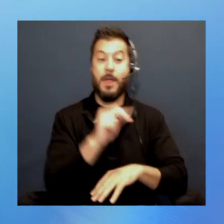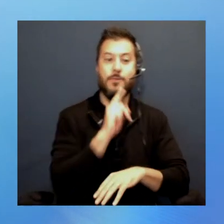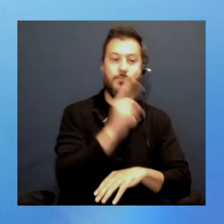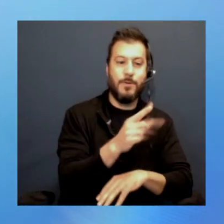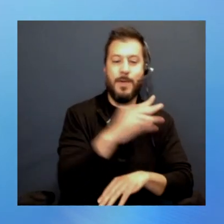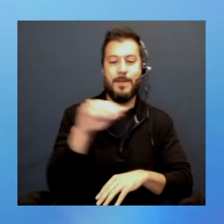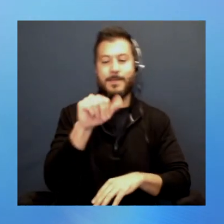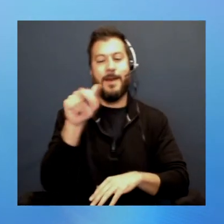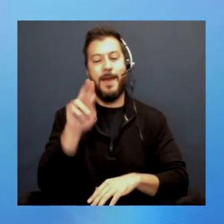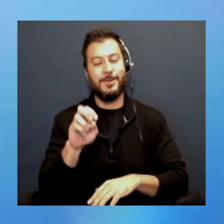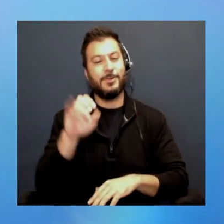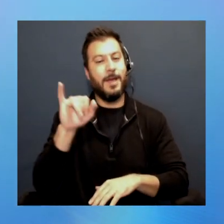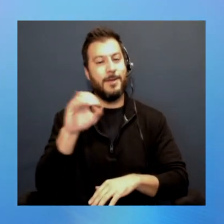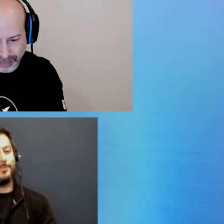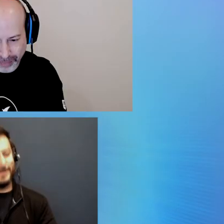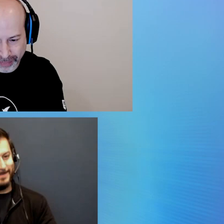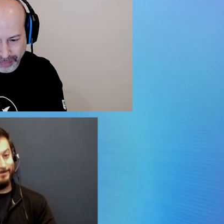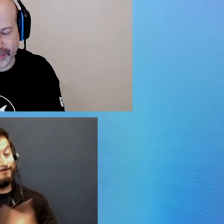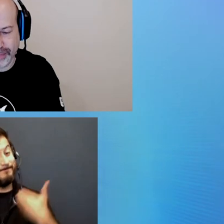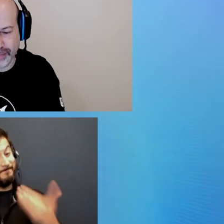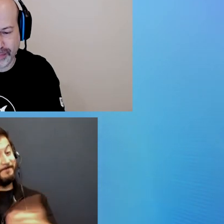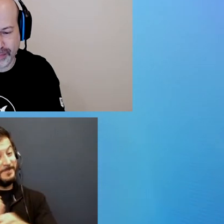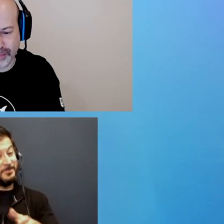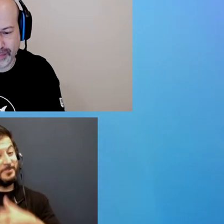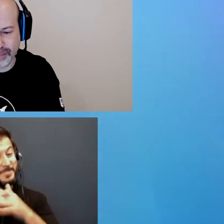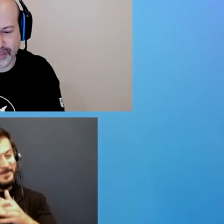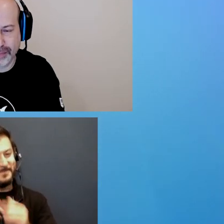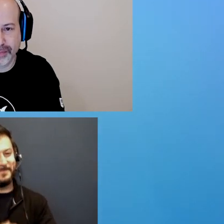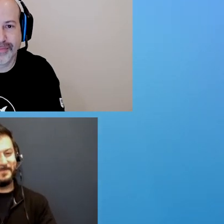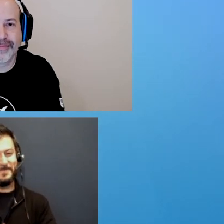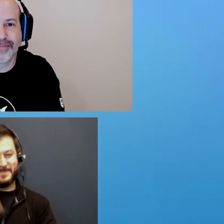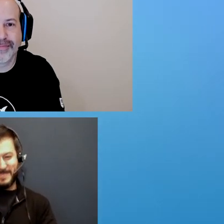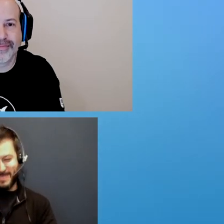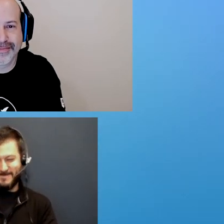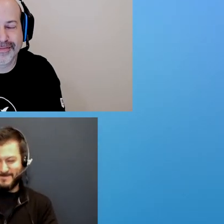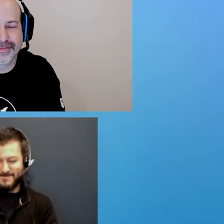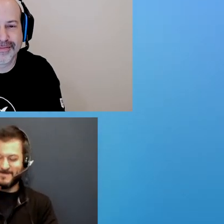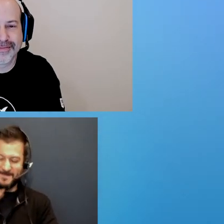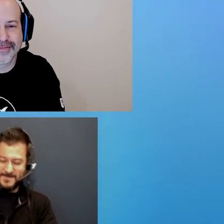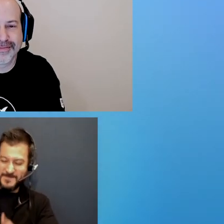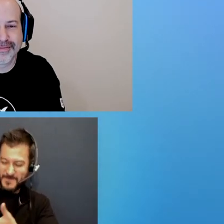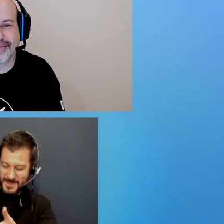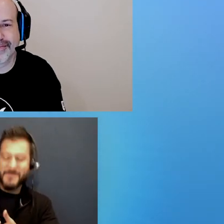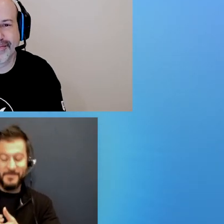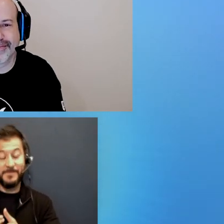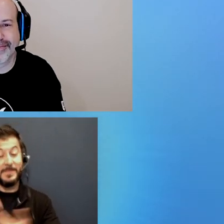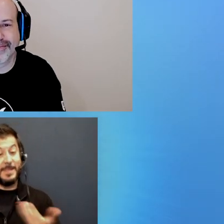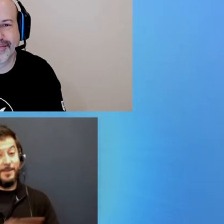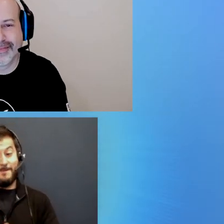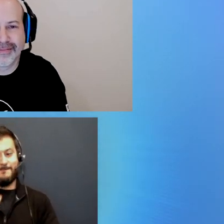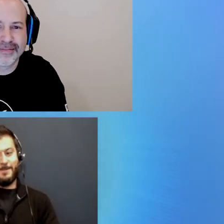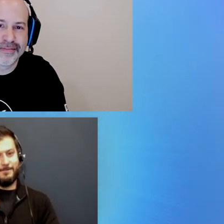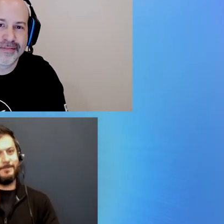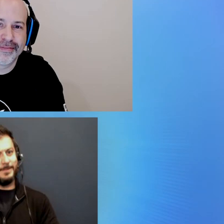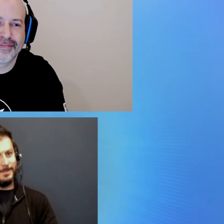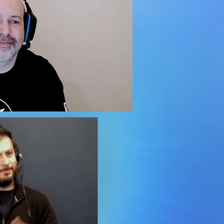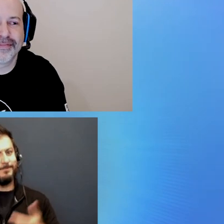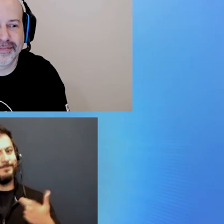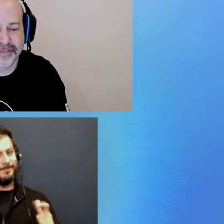and Azure IoT. Let's get started. Hey, Aaron and Maurizio, thanks for joining. So at Microsoft, we've seen quite a bit of excitement,